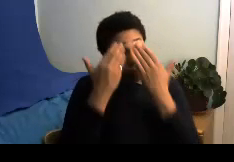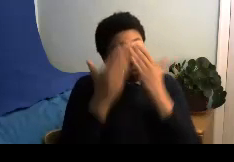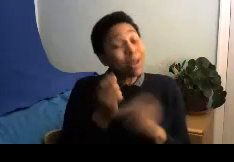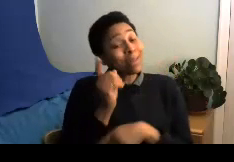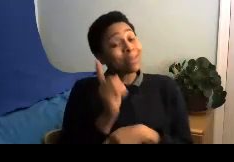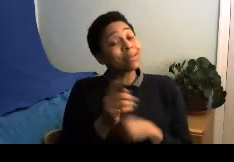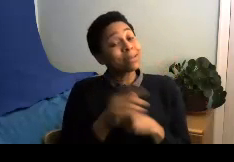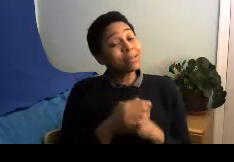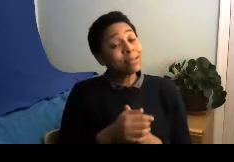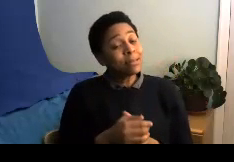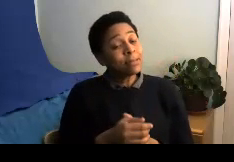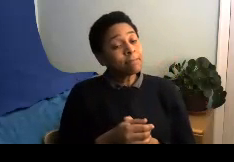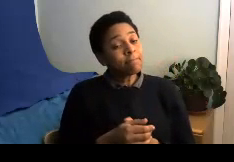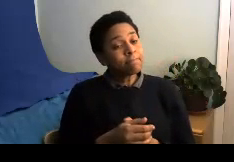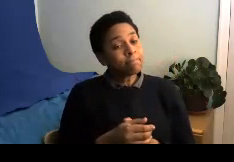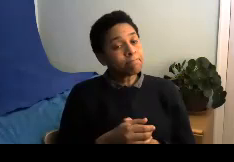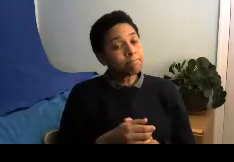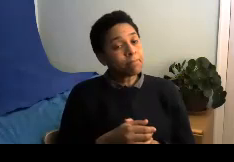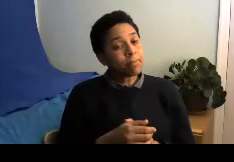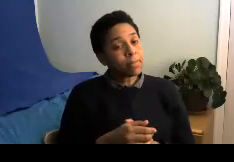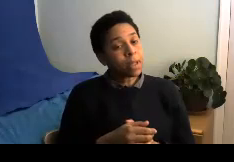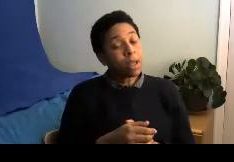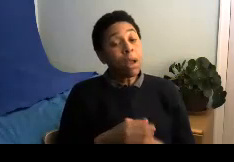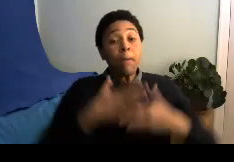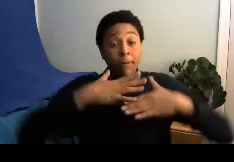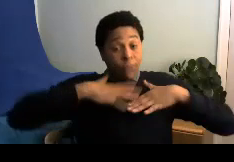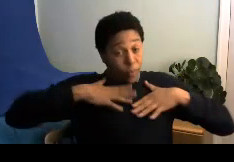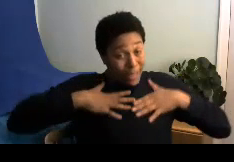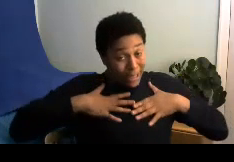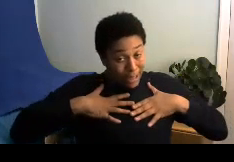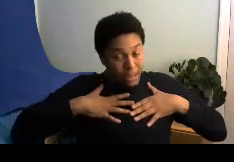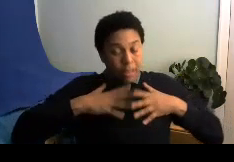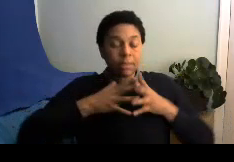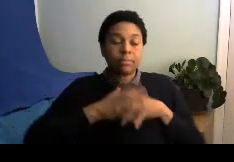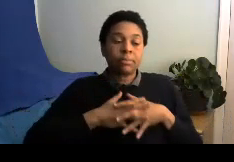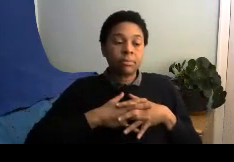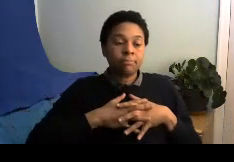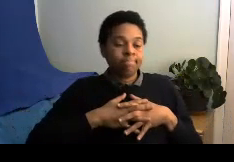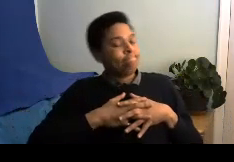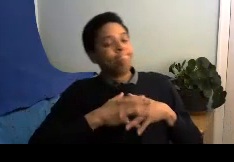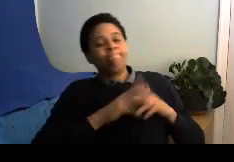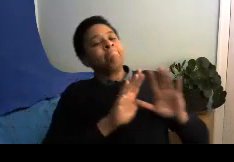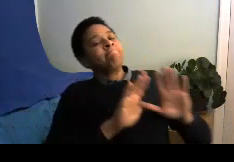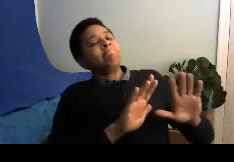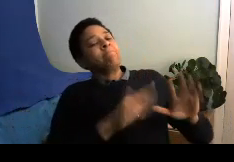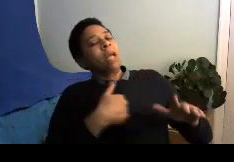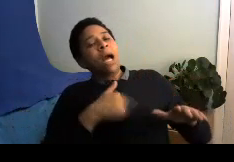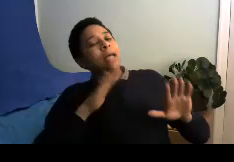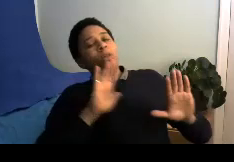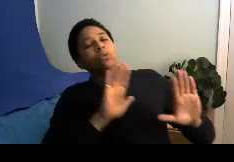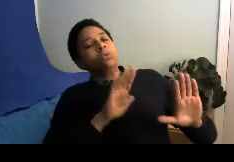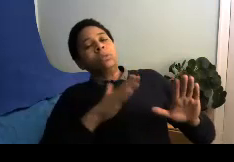but as far as I'm personally concerned, I don't need it anymore. I've got literature.